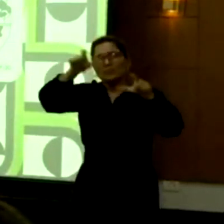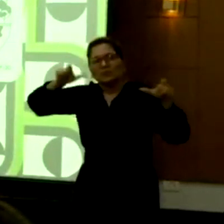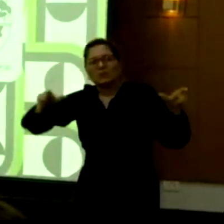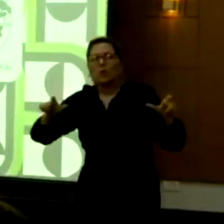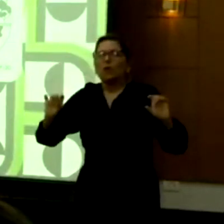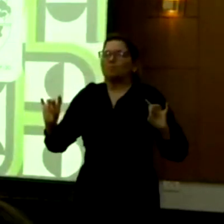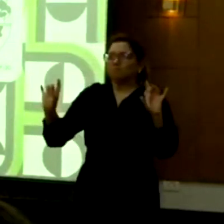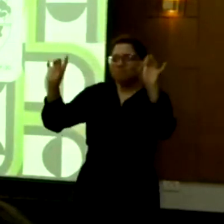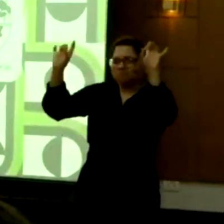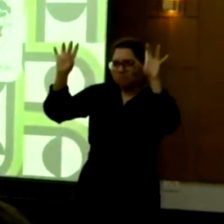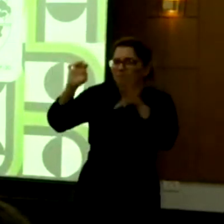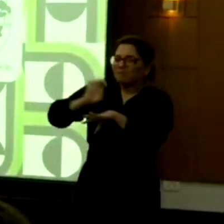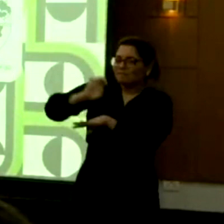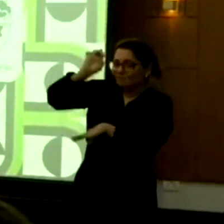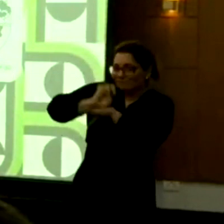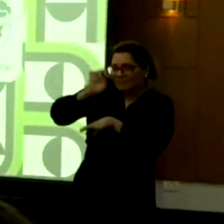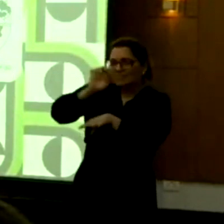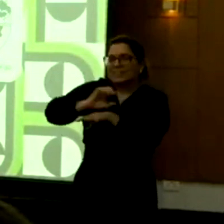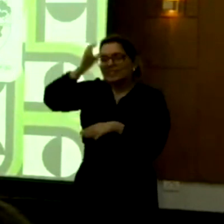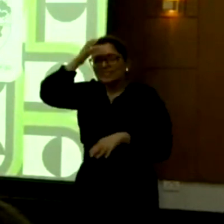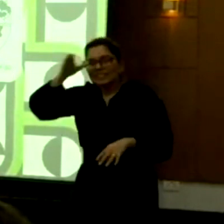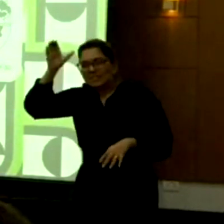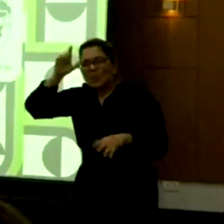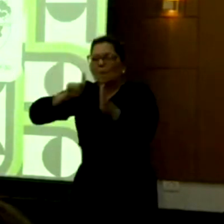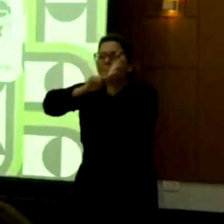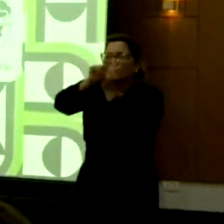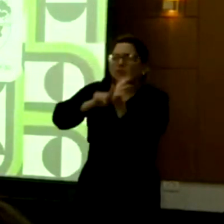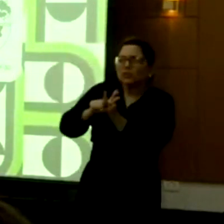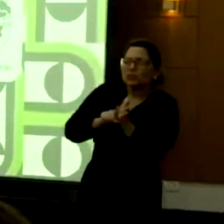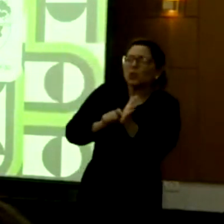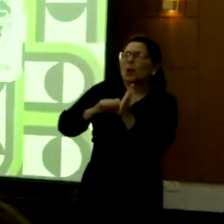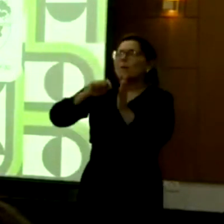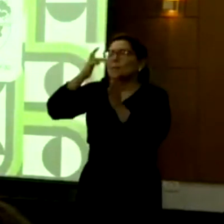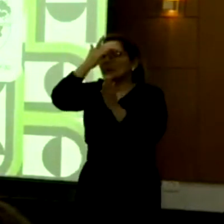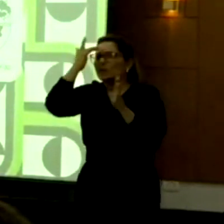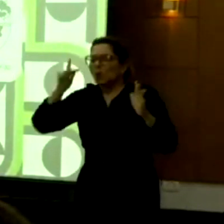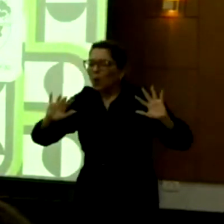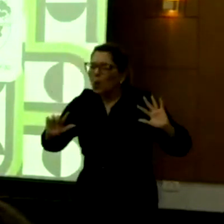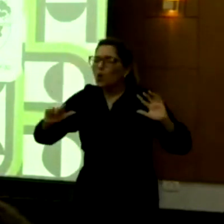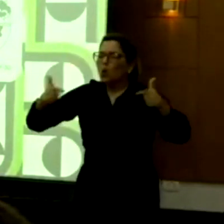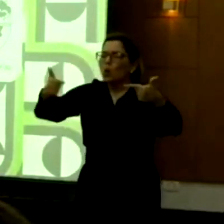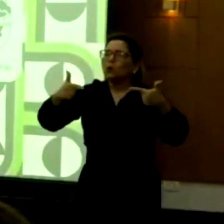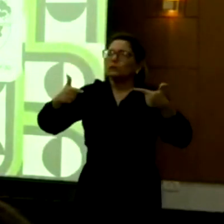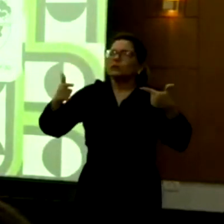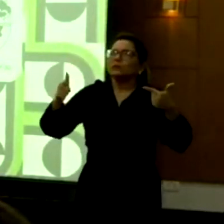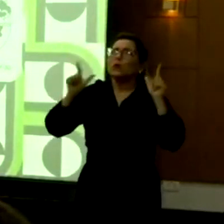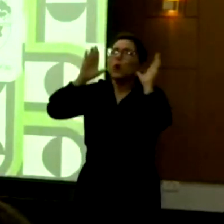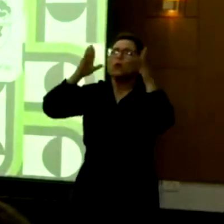, researchers and activists here with the aim of promoting technical and scientific